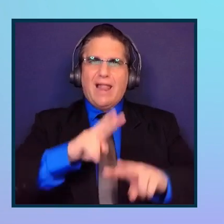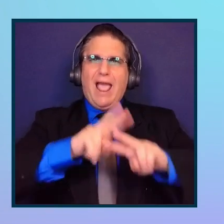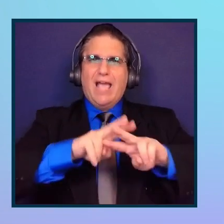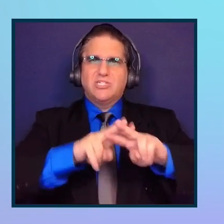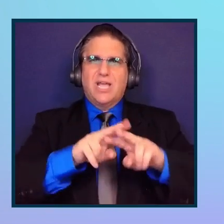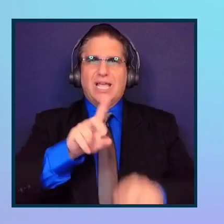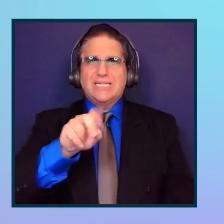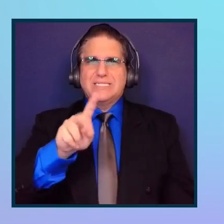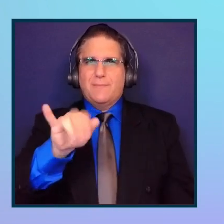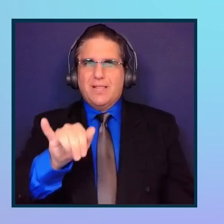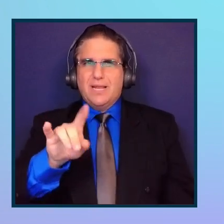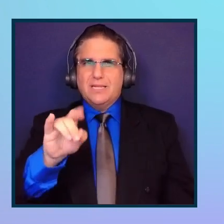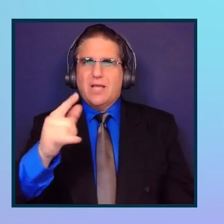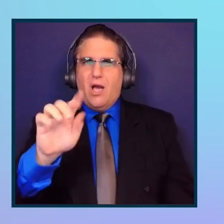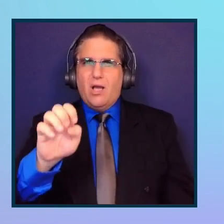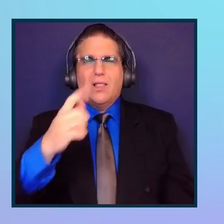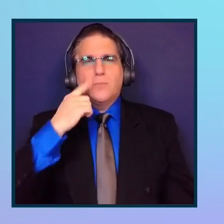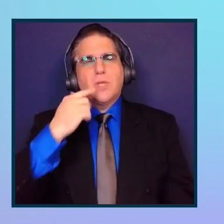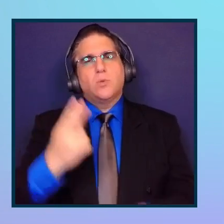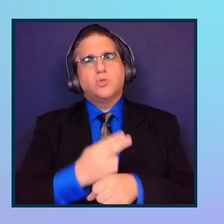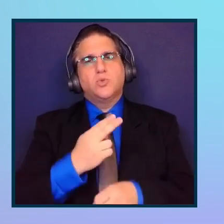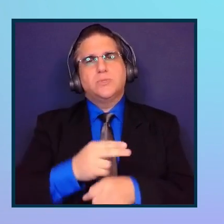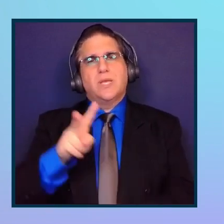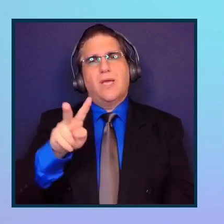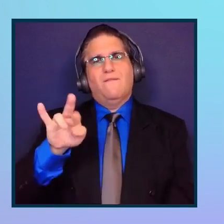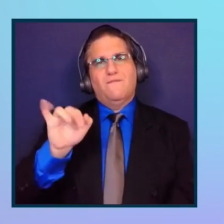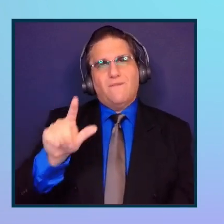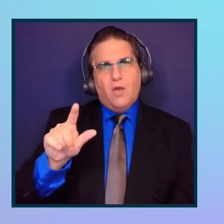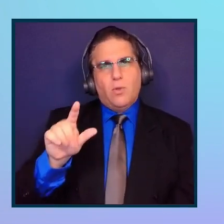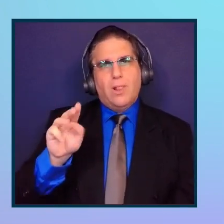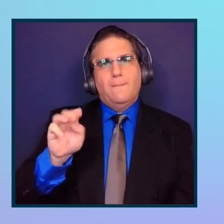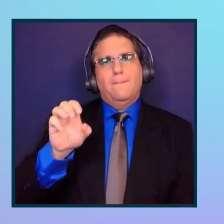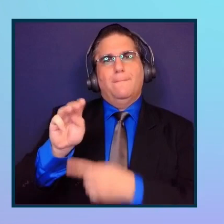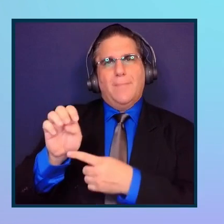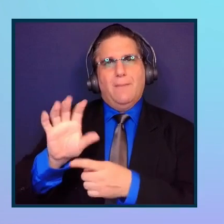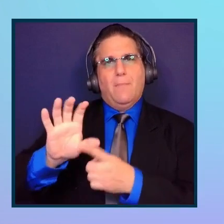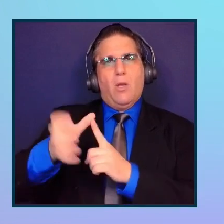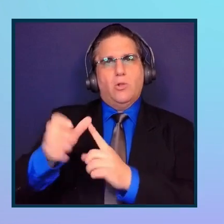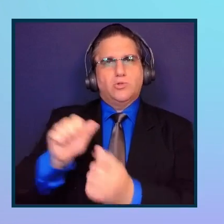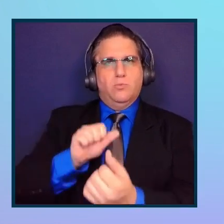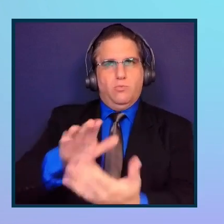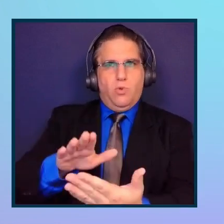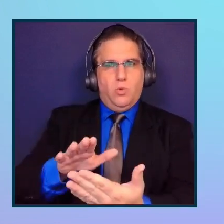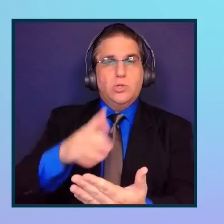a viral mean culture approach to critique objects that were essentially created to go viral, right?